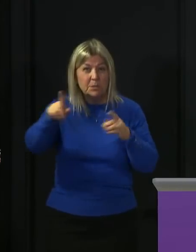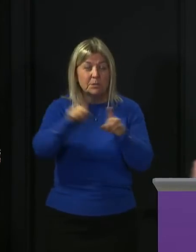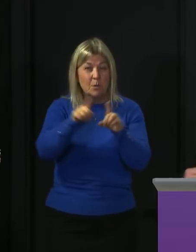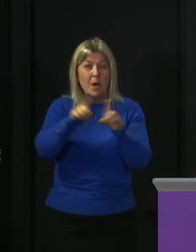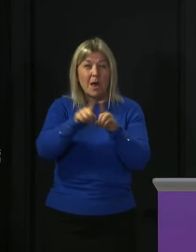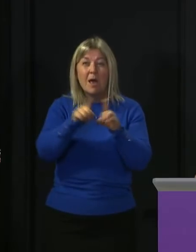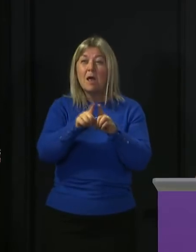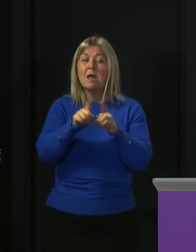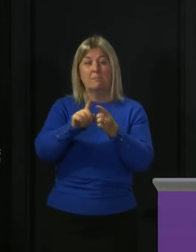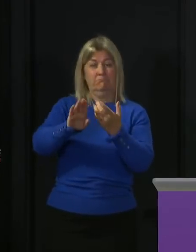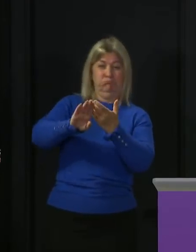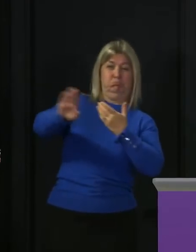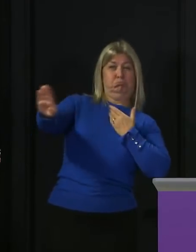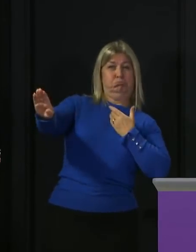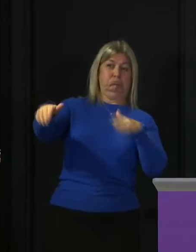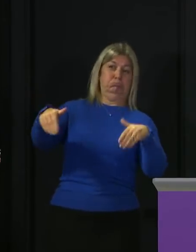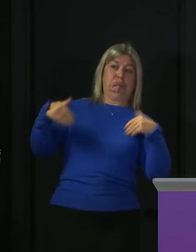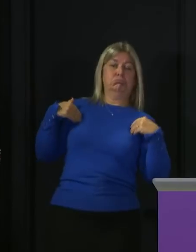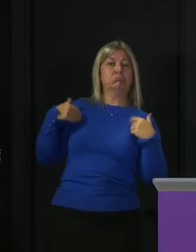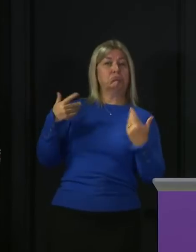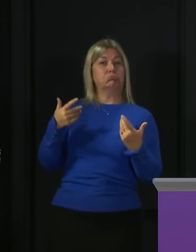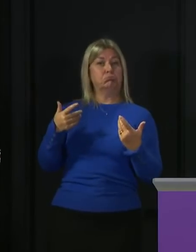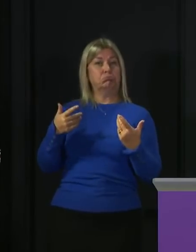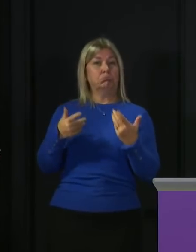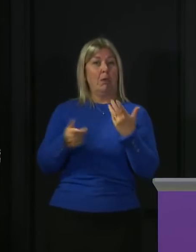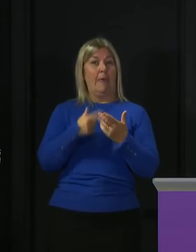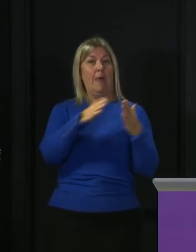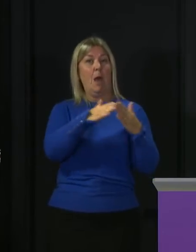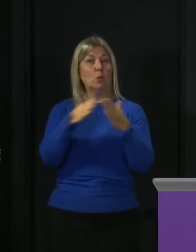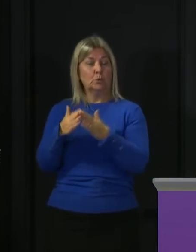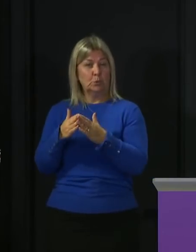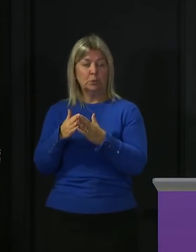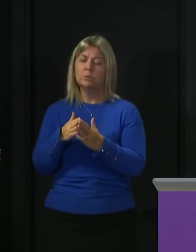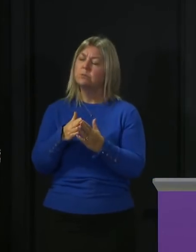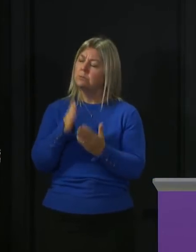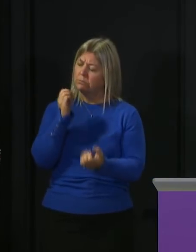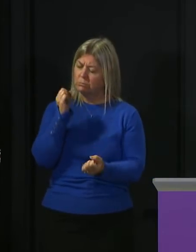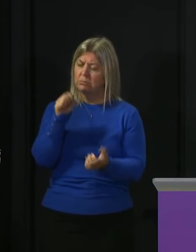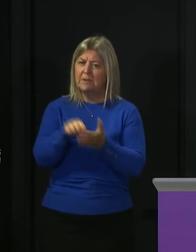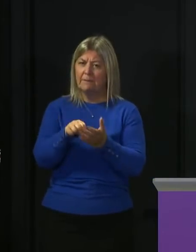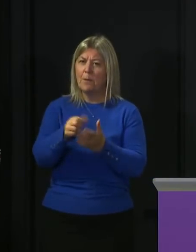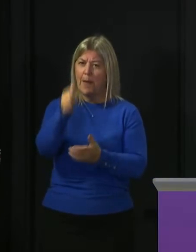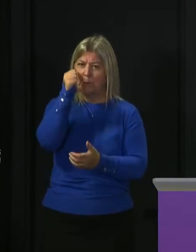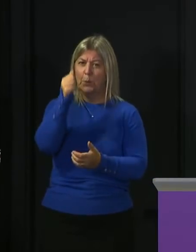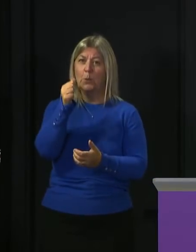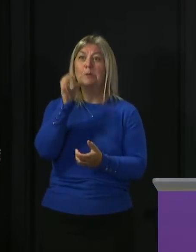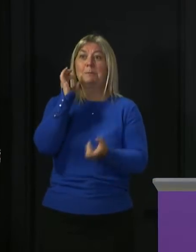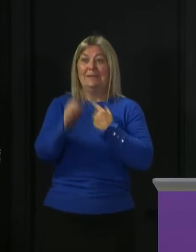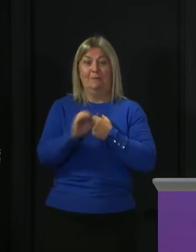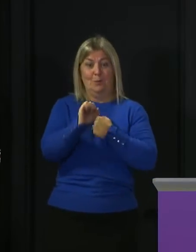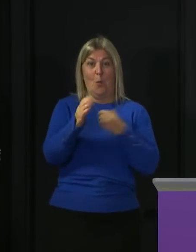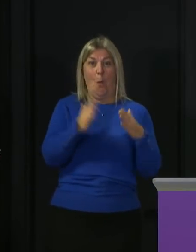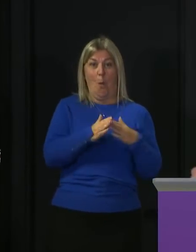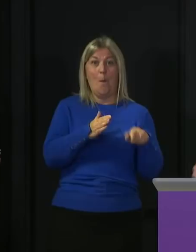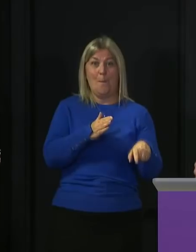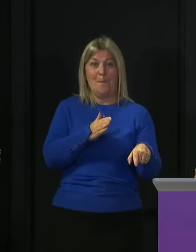keep 2 metres distance from people in other households, again something that is difficult to do, particularly in your own home which is why we are asking people not